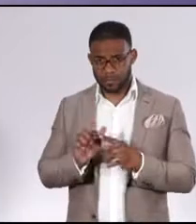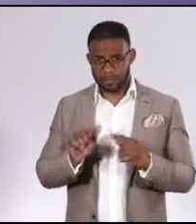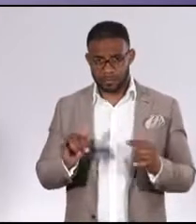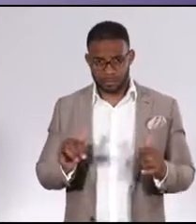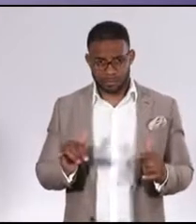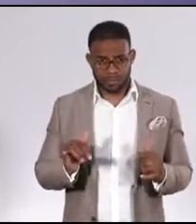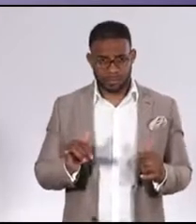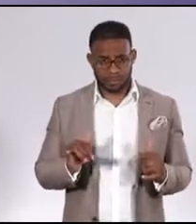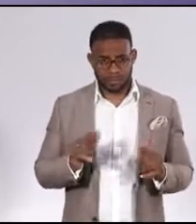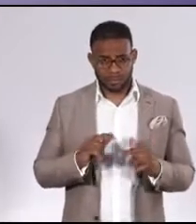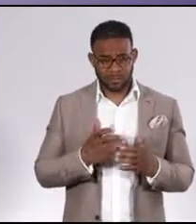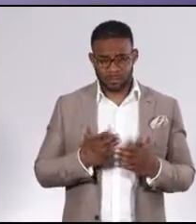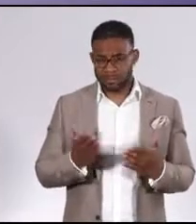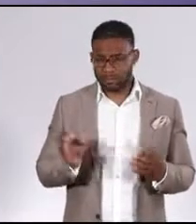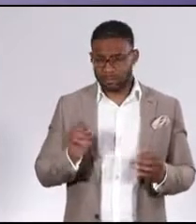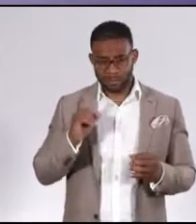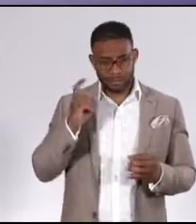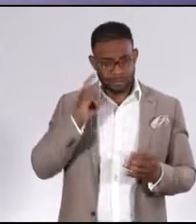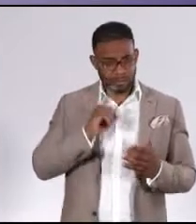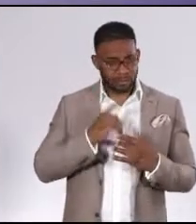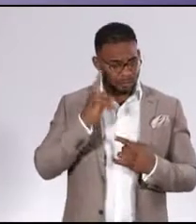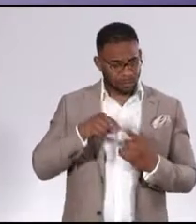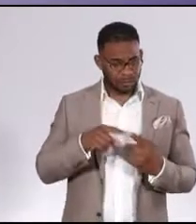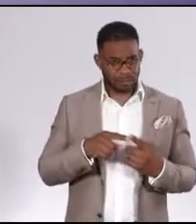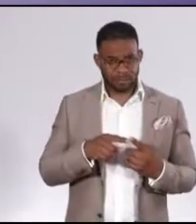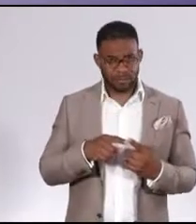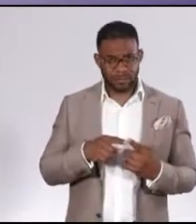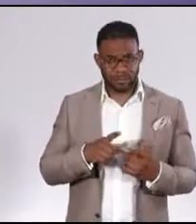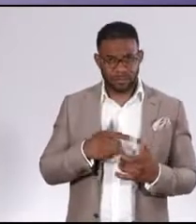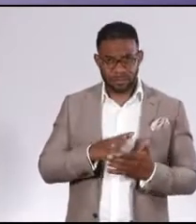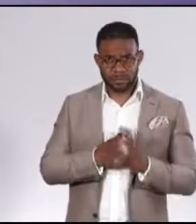Things that no one even really thinks about have become daily battles.